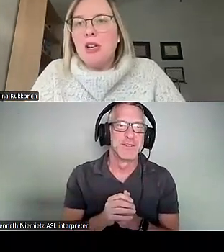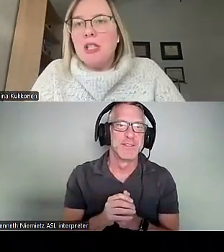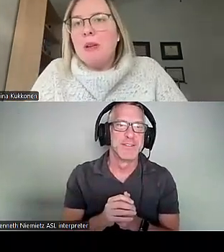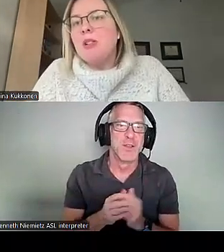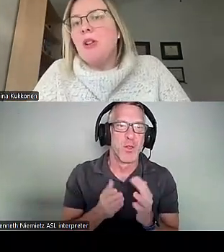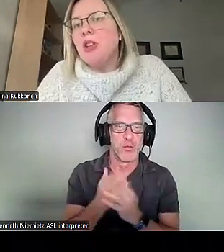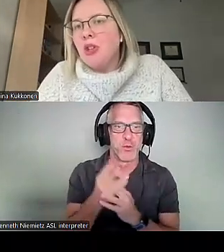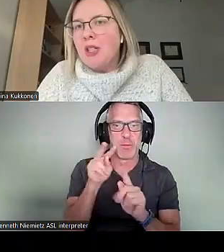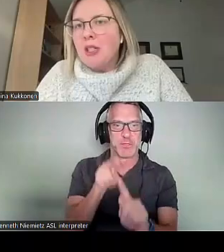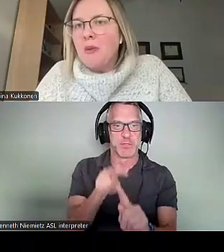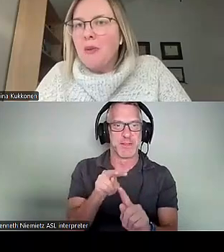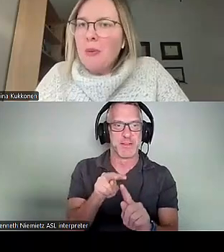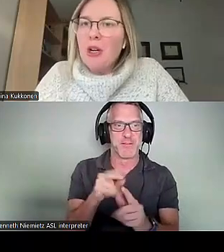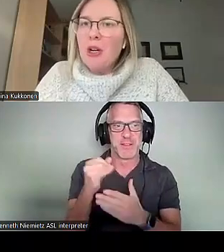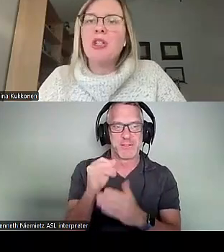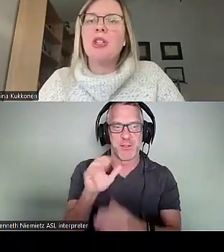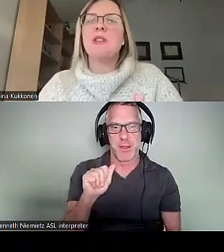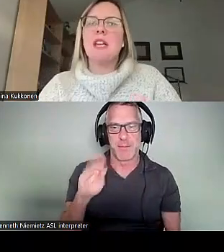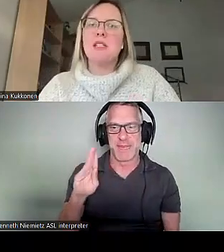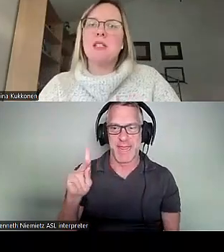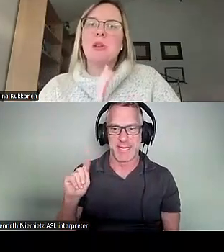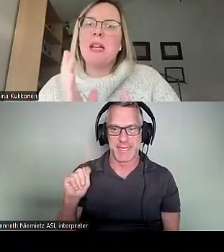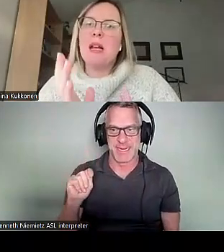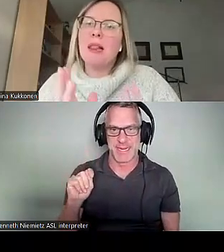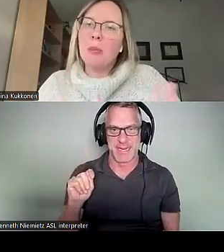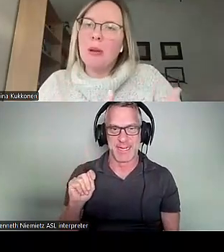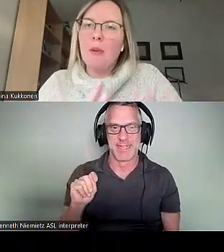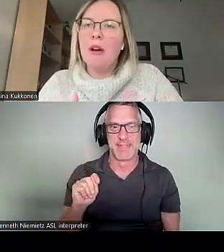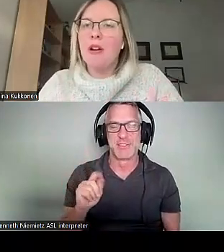arts-based knowledge translation framework. Just again, so you can get a little bit of a better